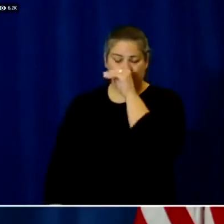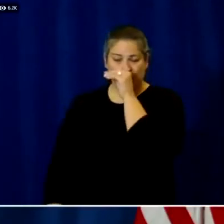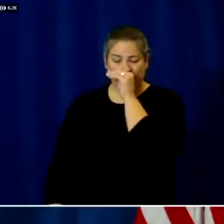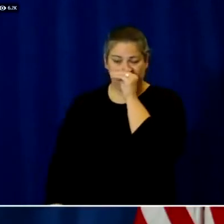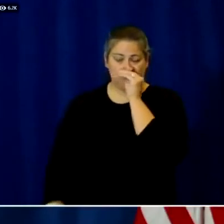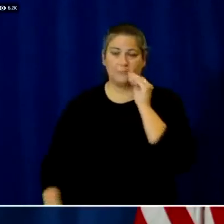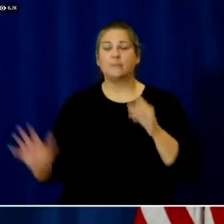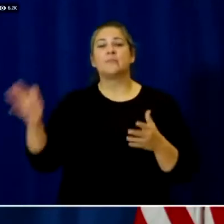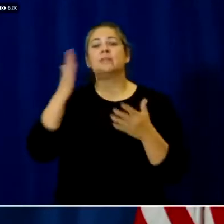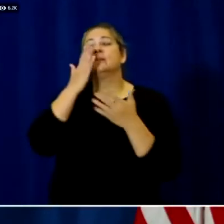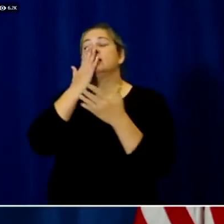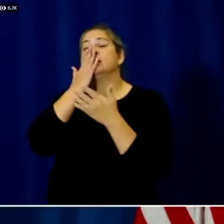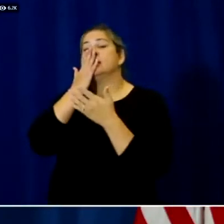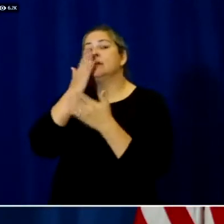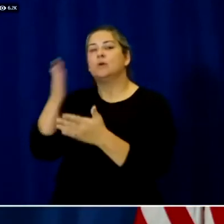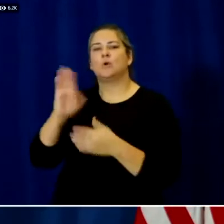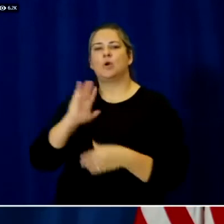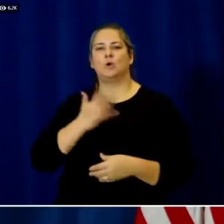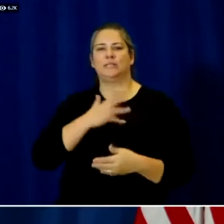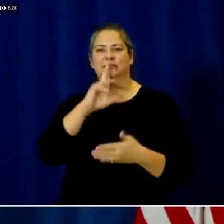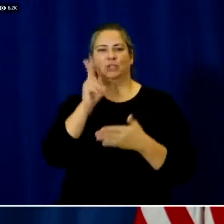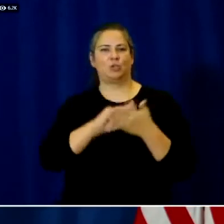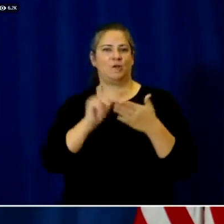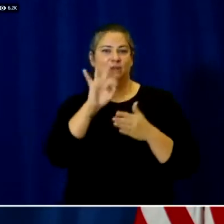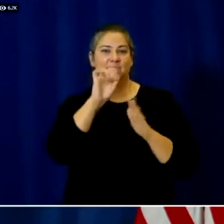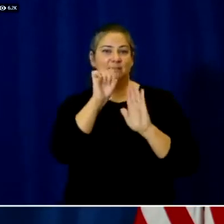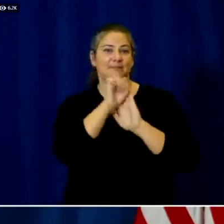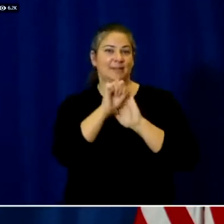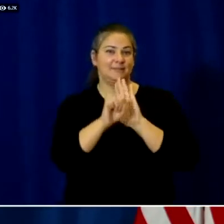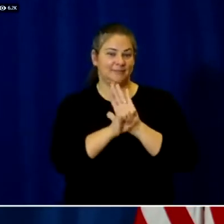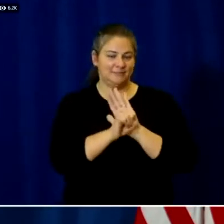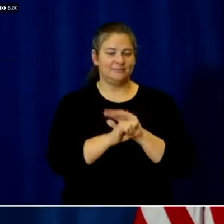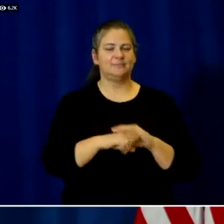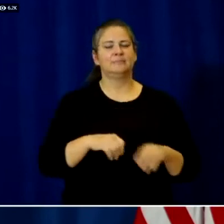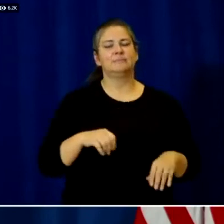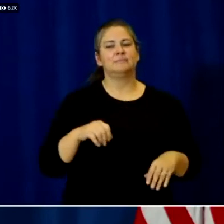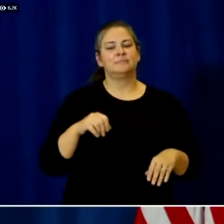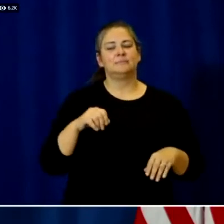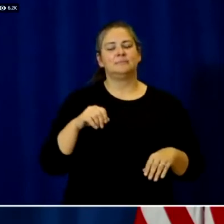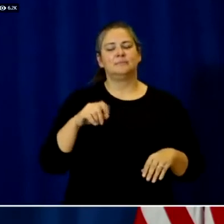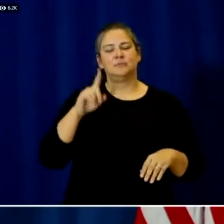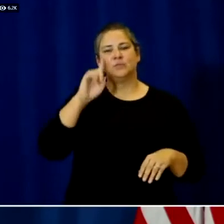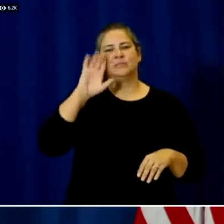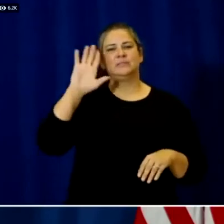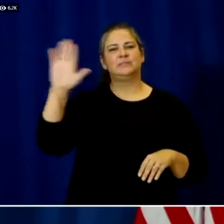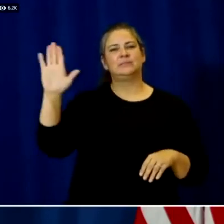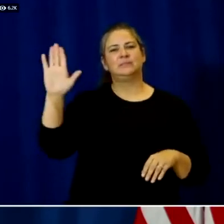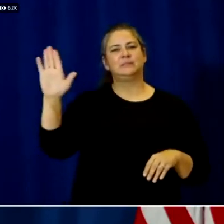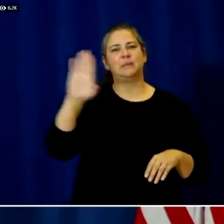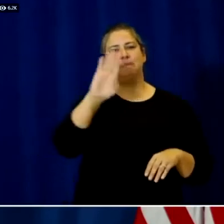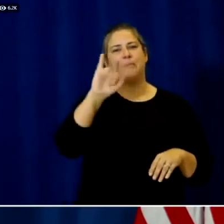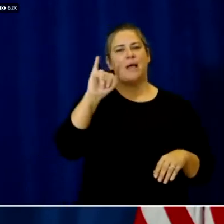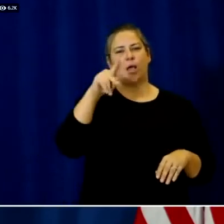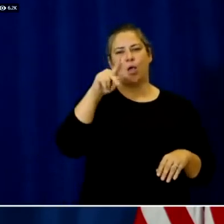Thank you. To our Secretary of State for Hiss. Bipartisan, uh, work on